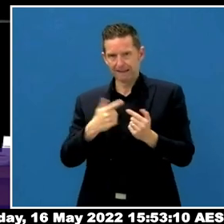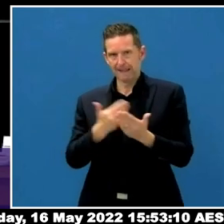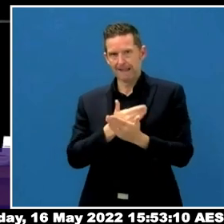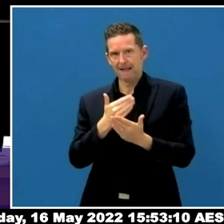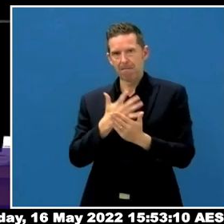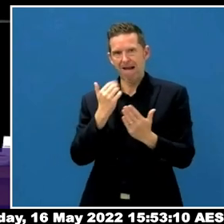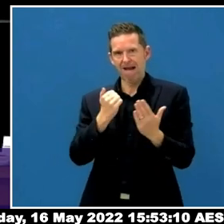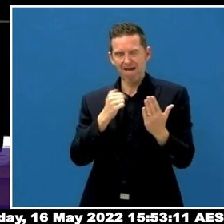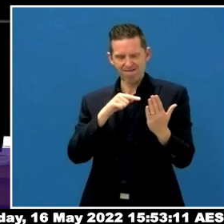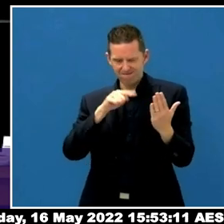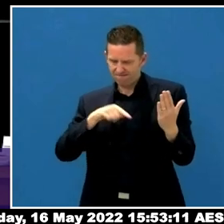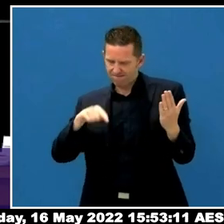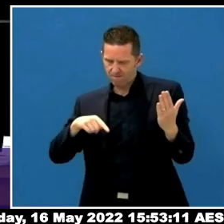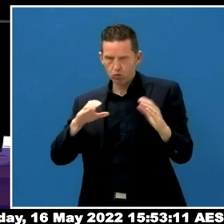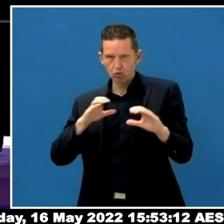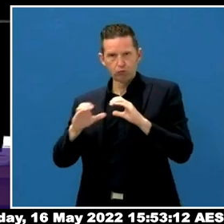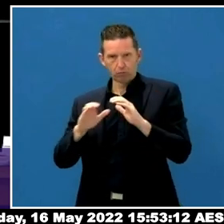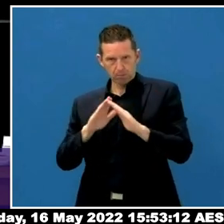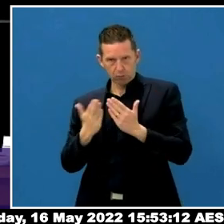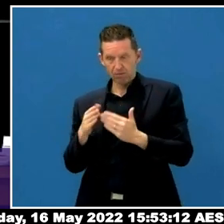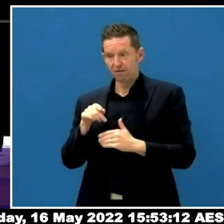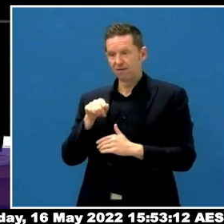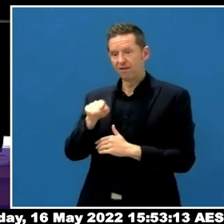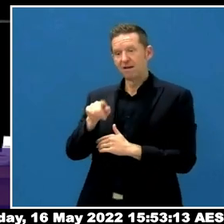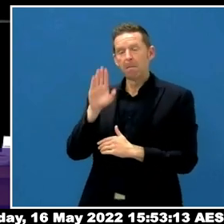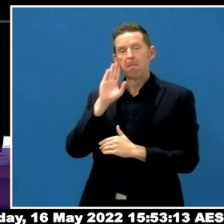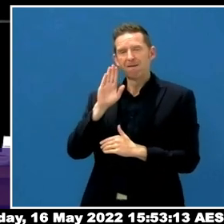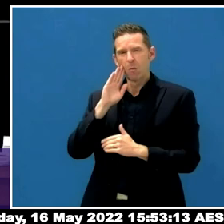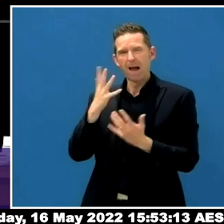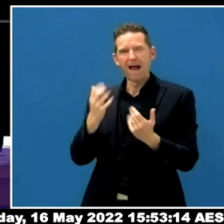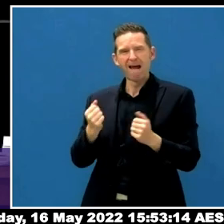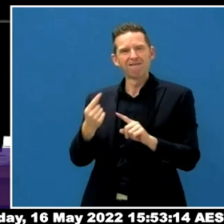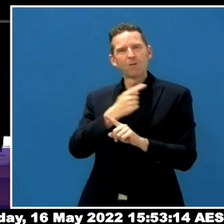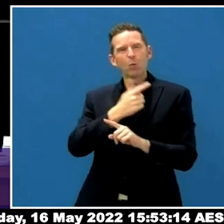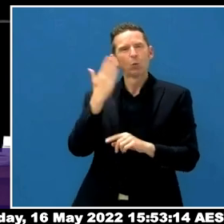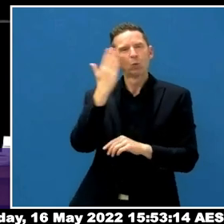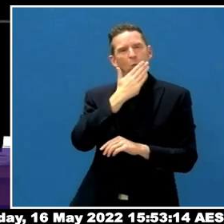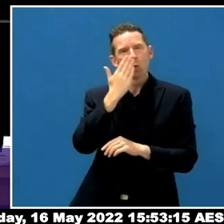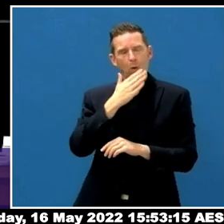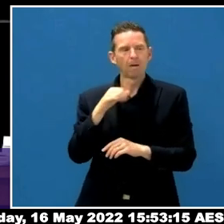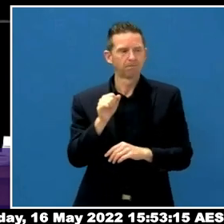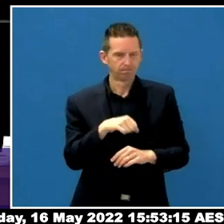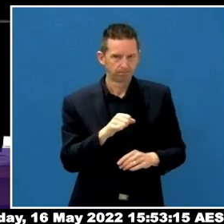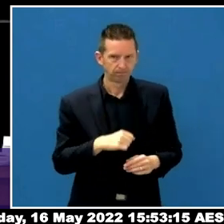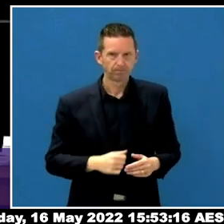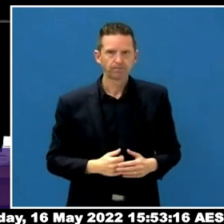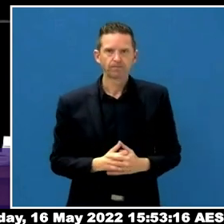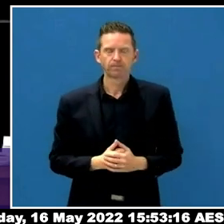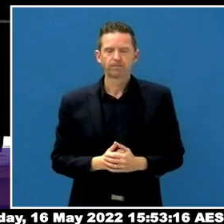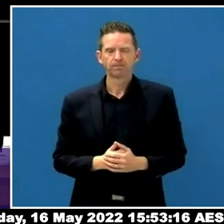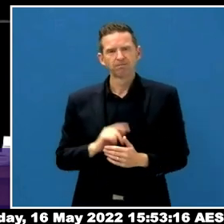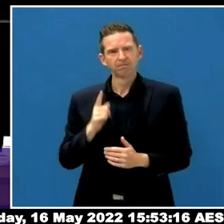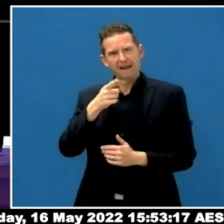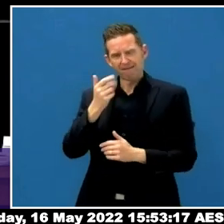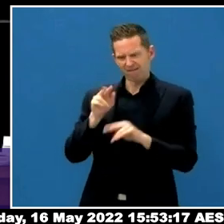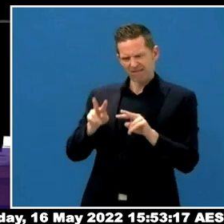Yes. MR FOGARTY: What, if any, differences did you observe between how the school did it and how Afford did it?